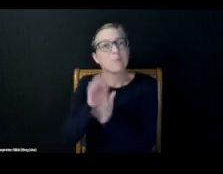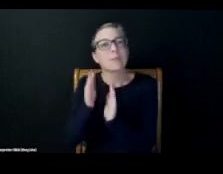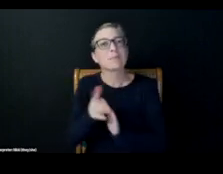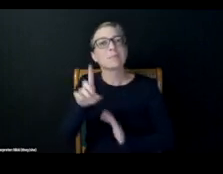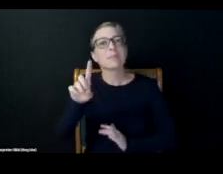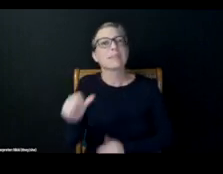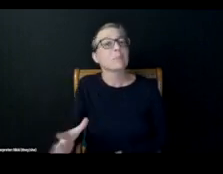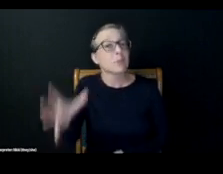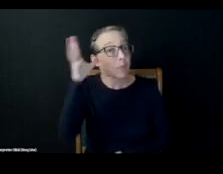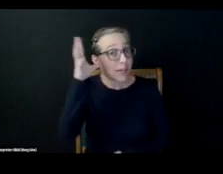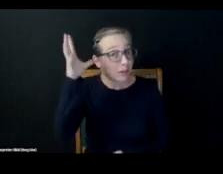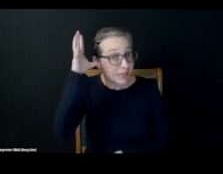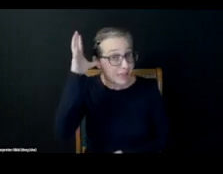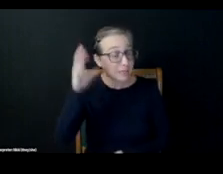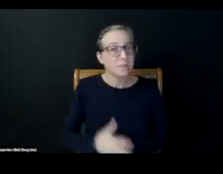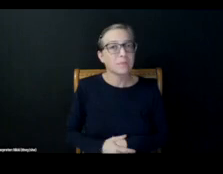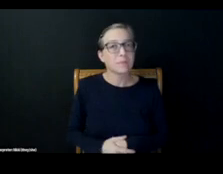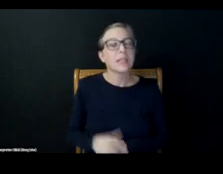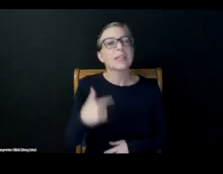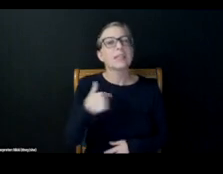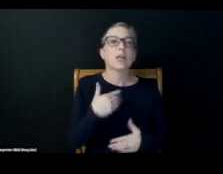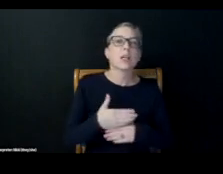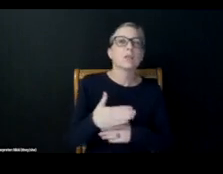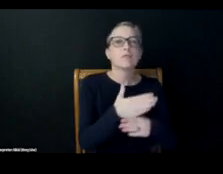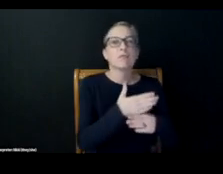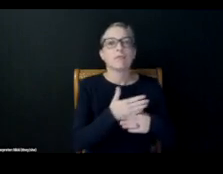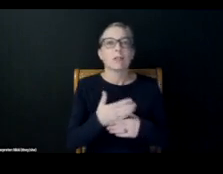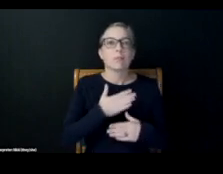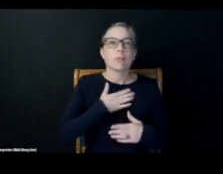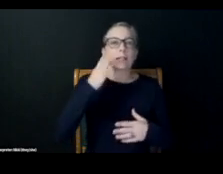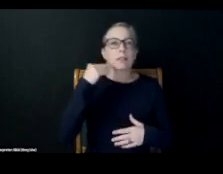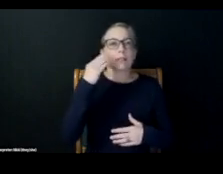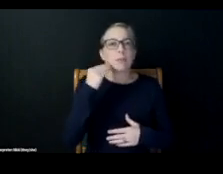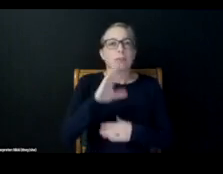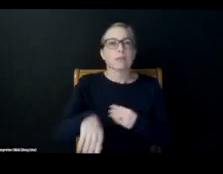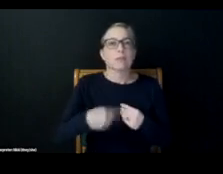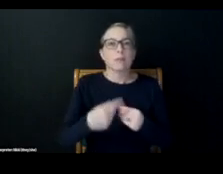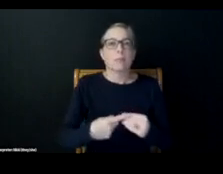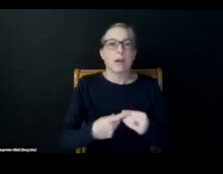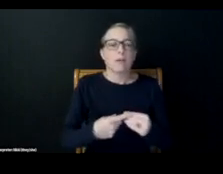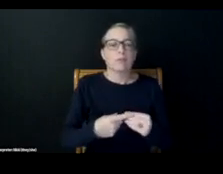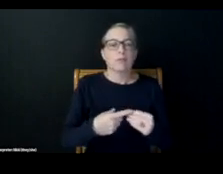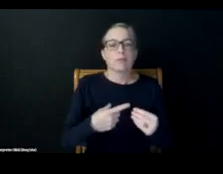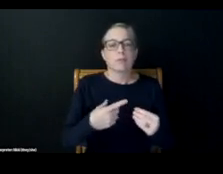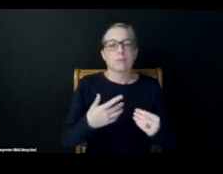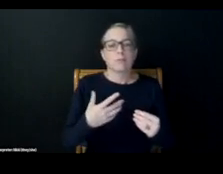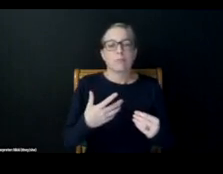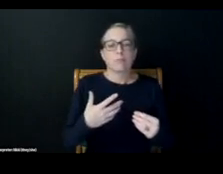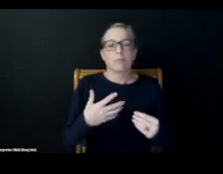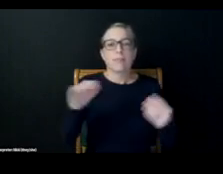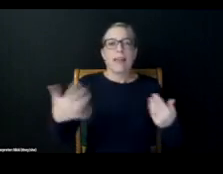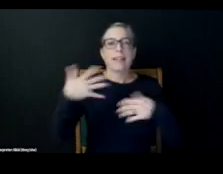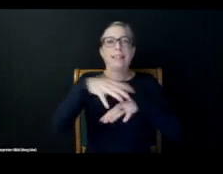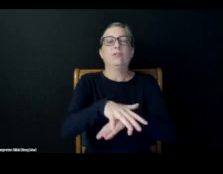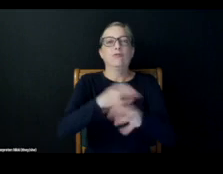of mothering at the intersection, which is published as a blog in our Center for Parents of Community blog